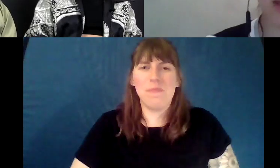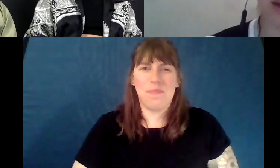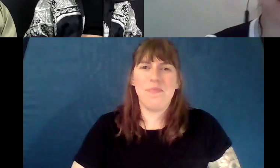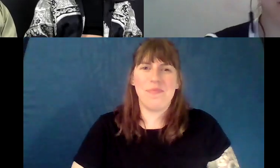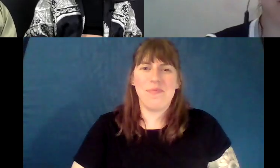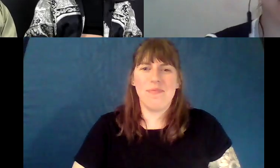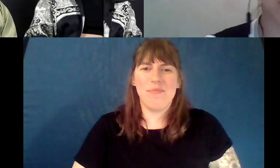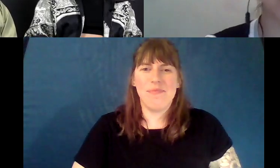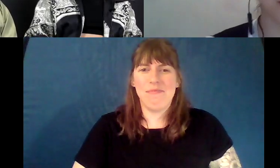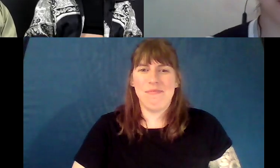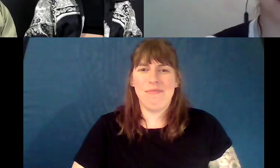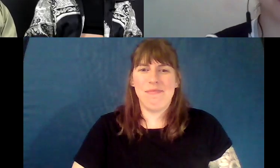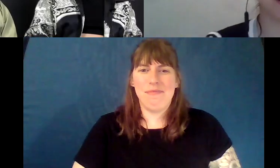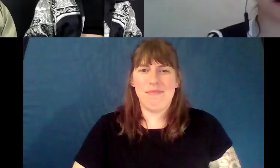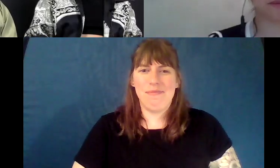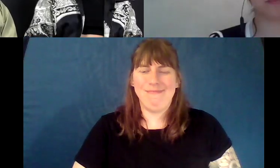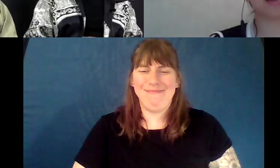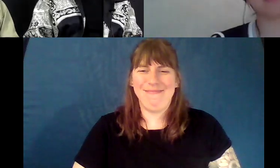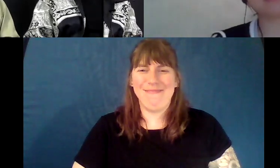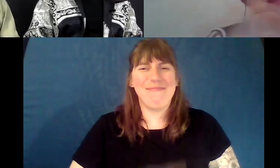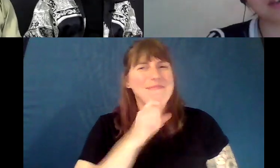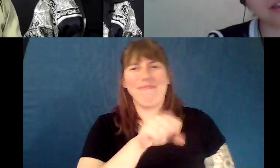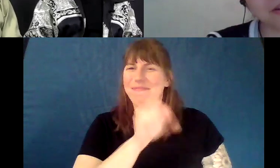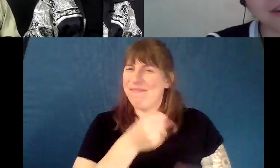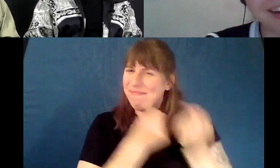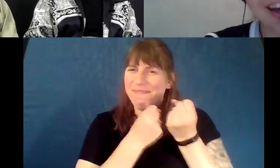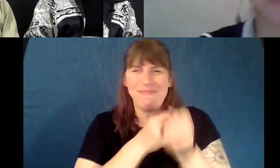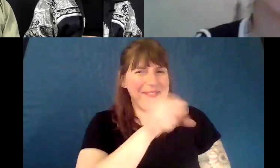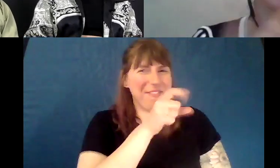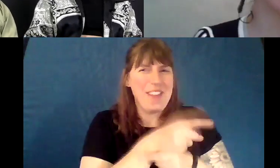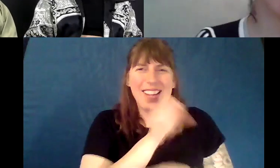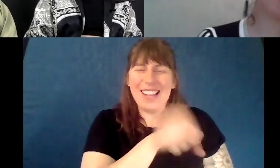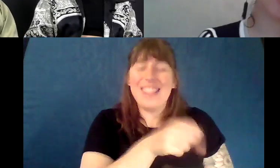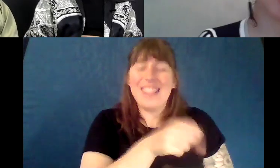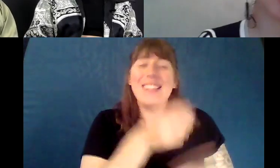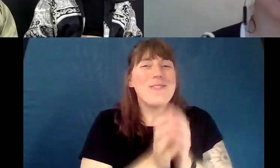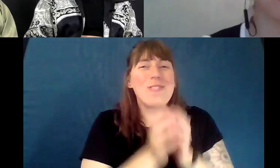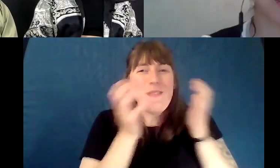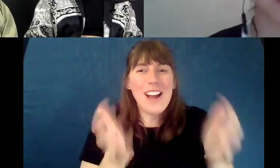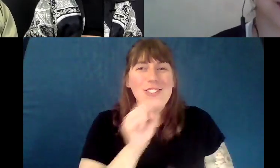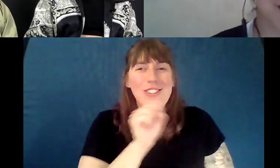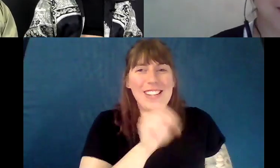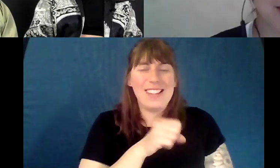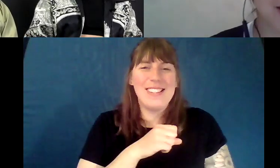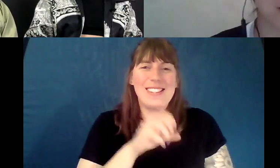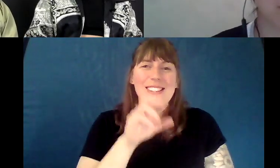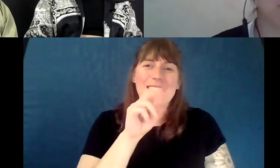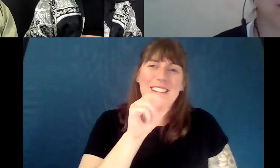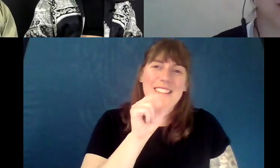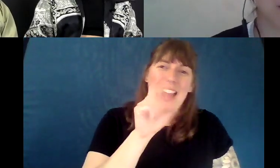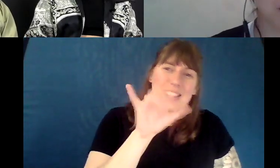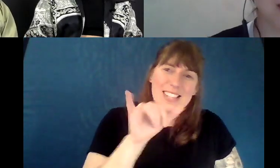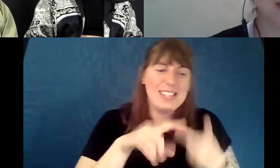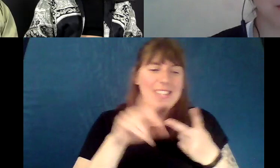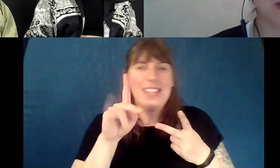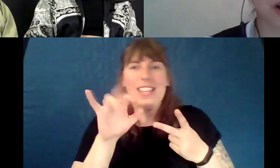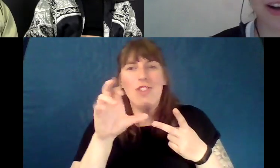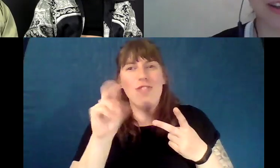Yeah, hear hear. Thank you. Thank you so much, Nancy and Kiran, for the lovely, lovely talk and